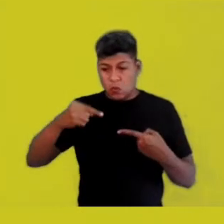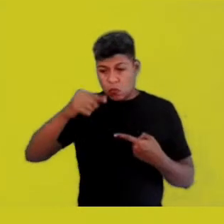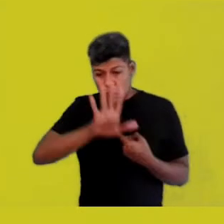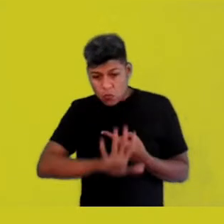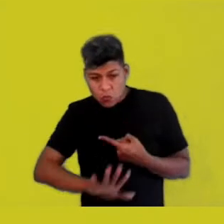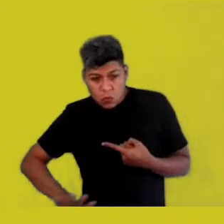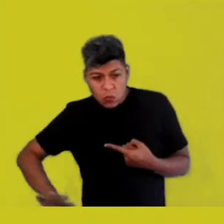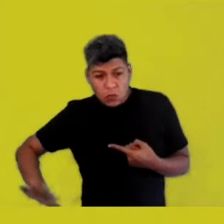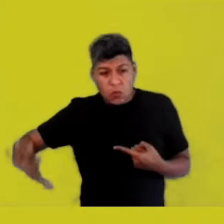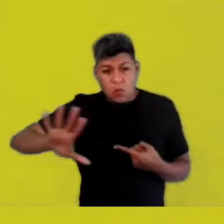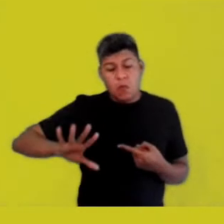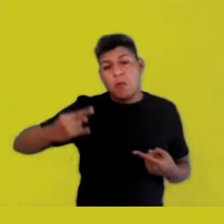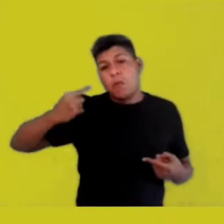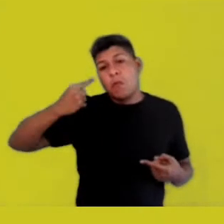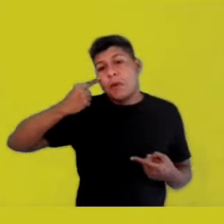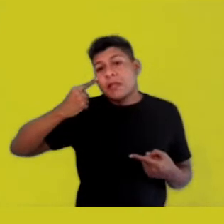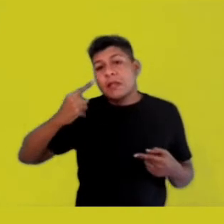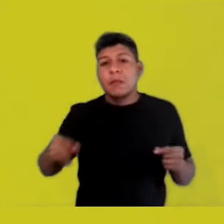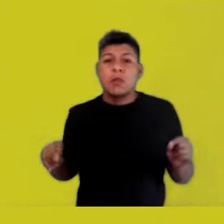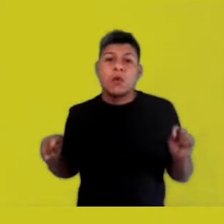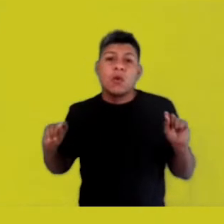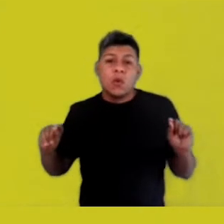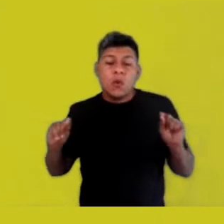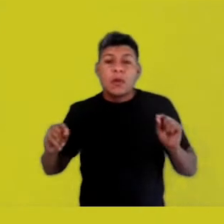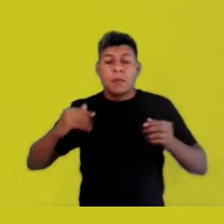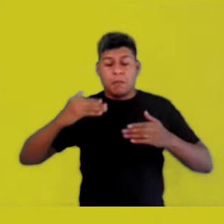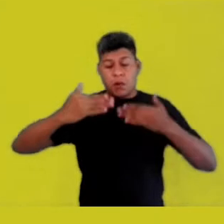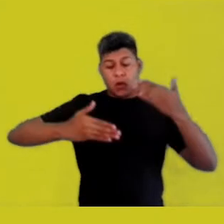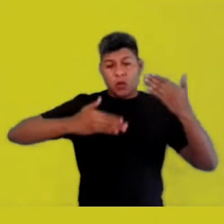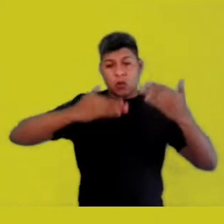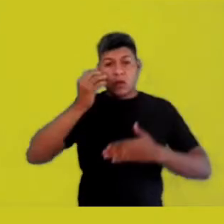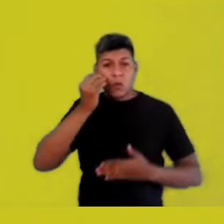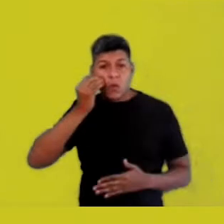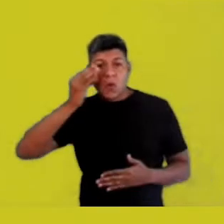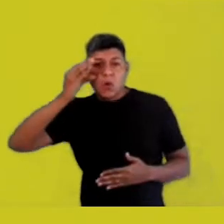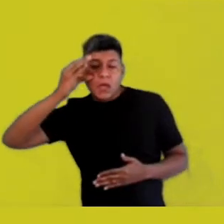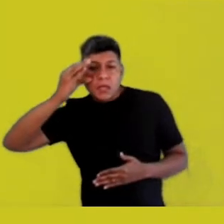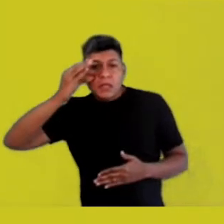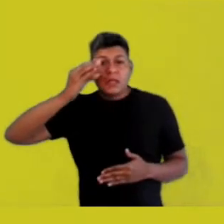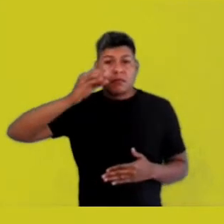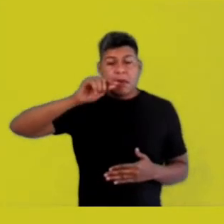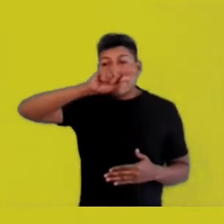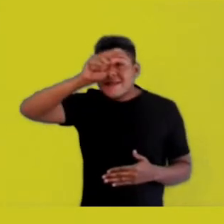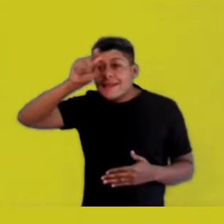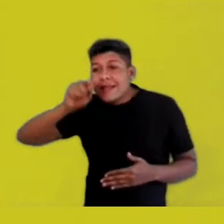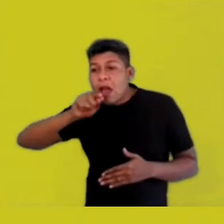of knowledge production and questioning about art and life.